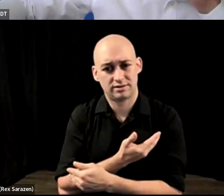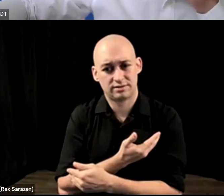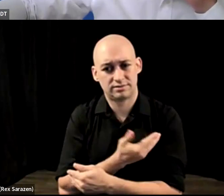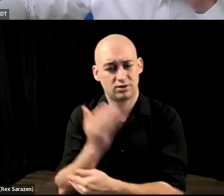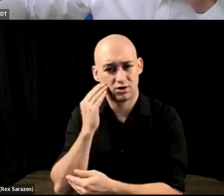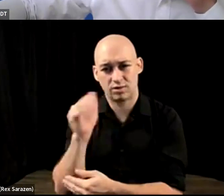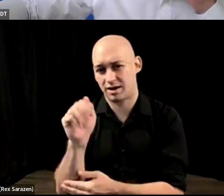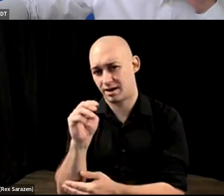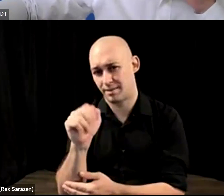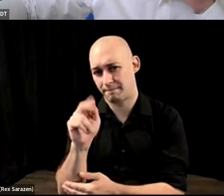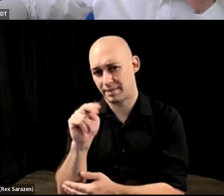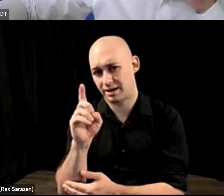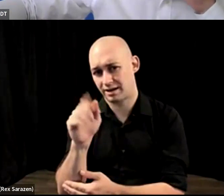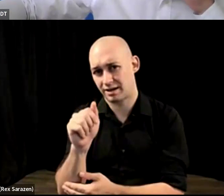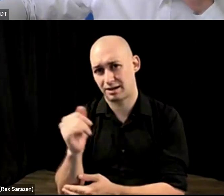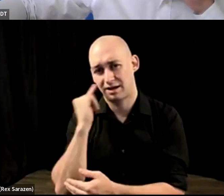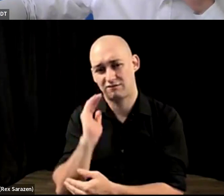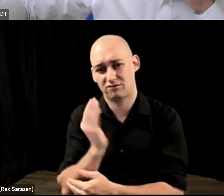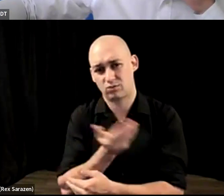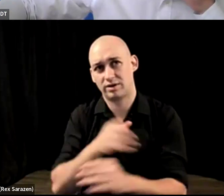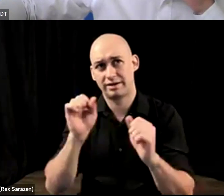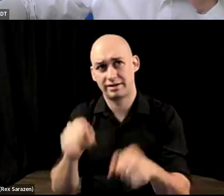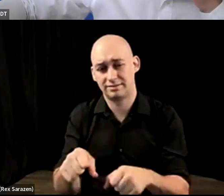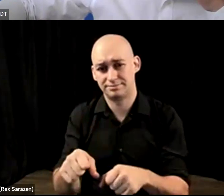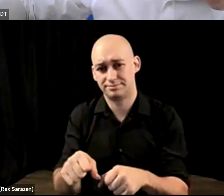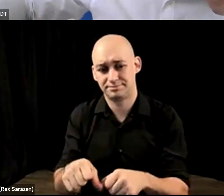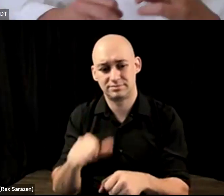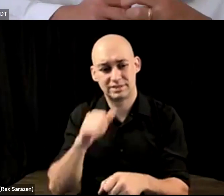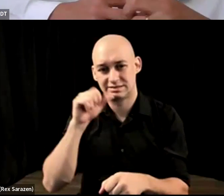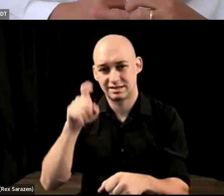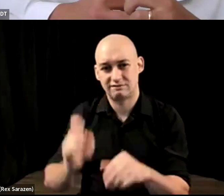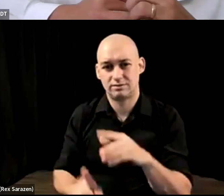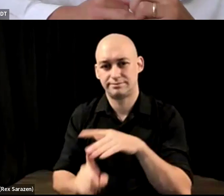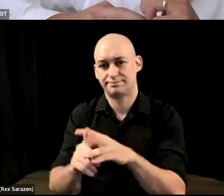if you could, well, you don't have to, you could bring up the slide again, the last there were